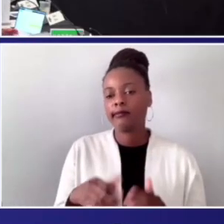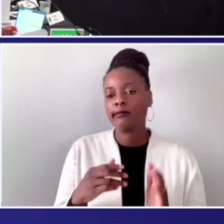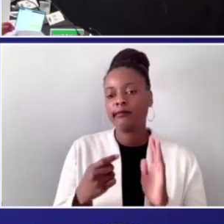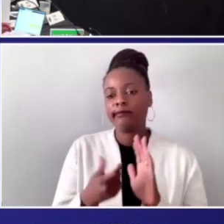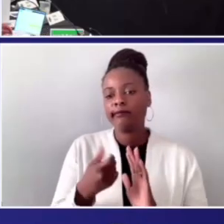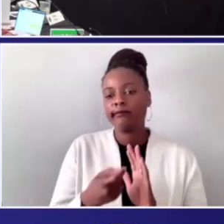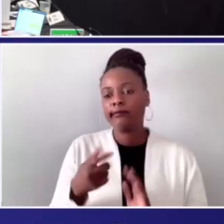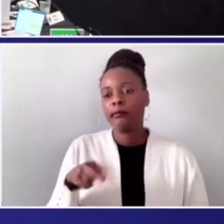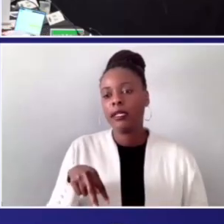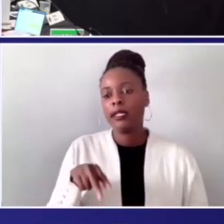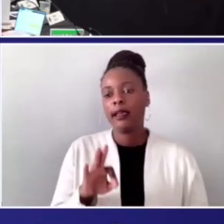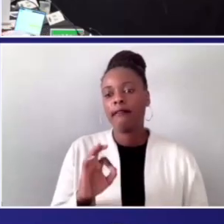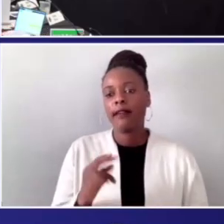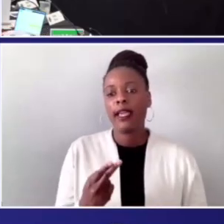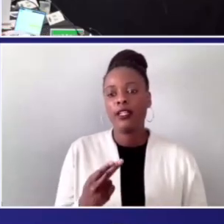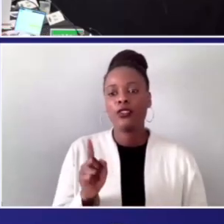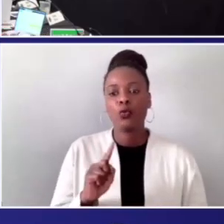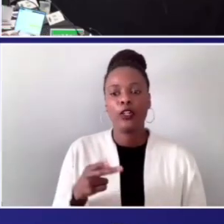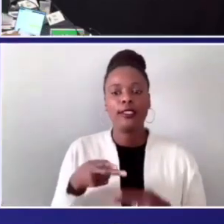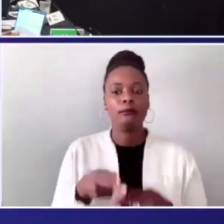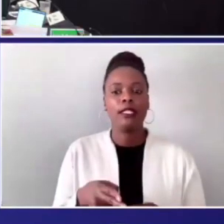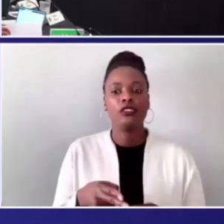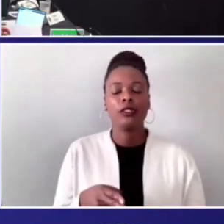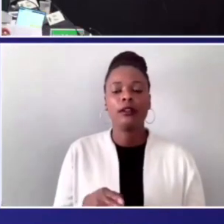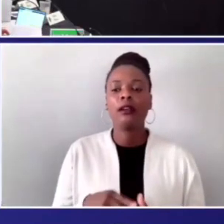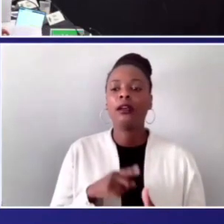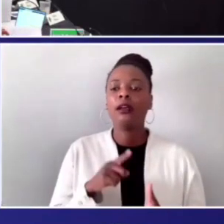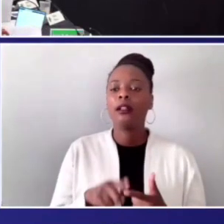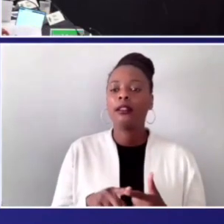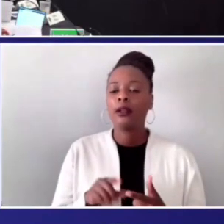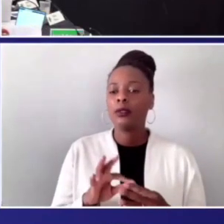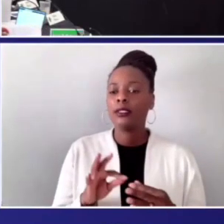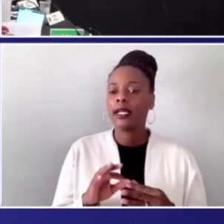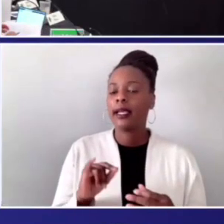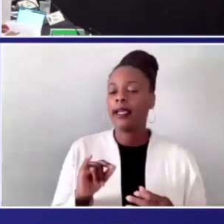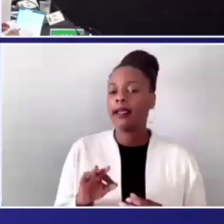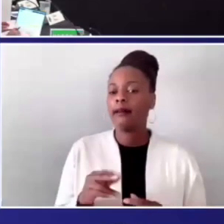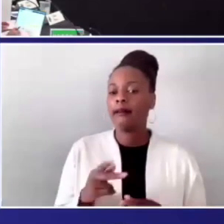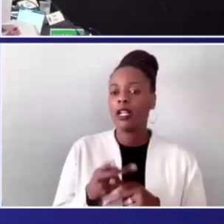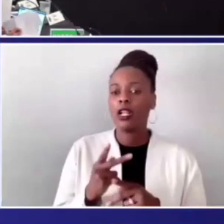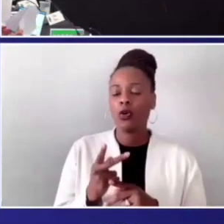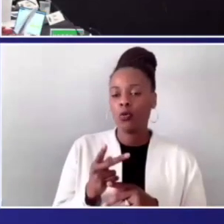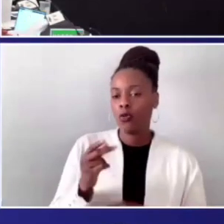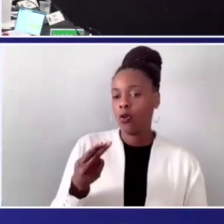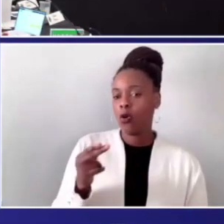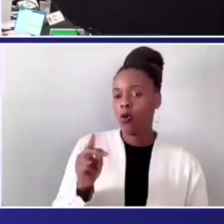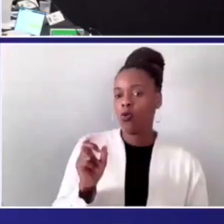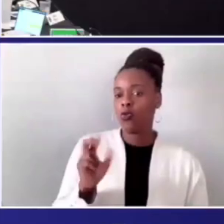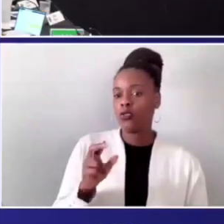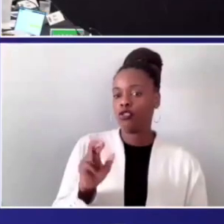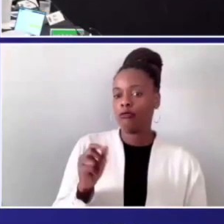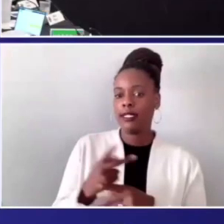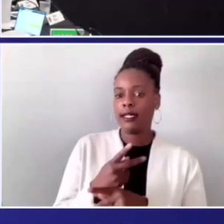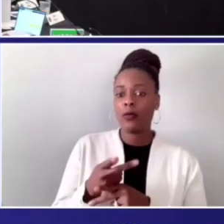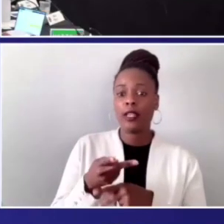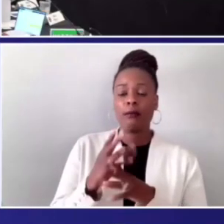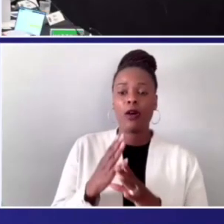that it's mentioned. And then we insert language of, if the loan holder recalculates the borrower's monthly payment amount based on the borrower's request,